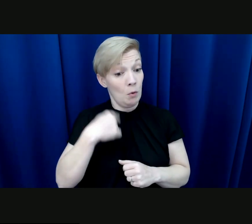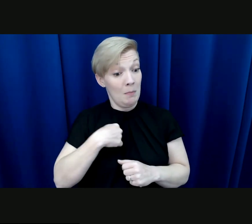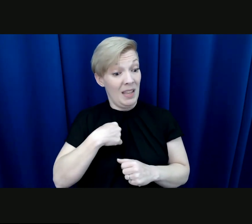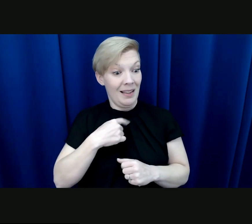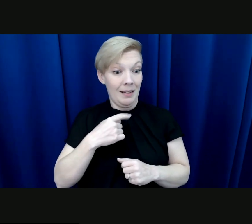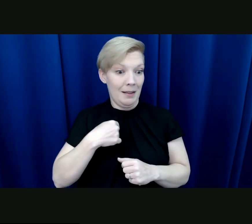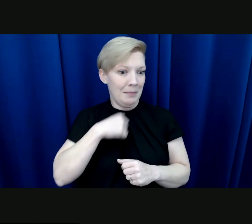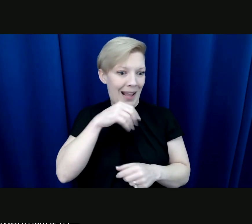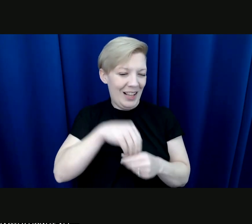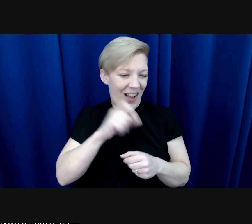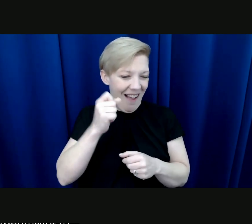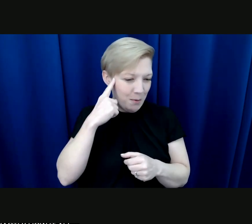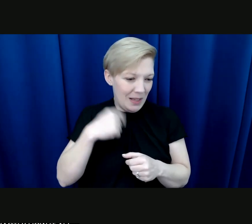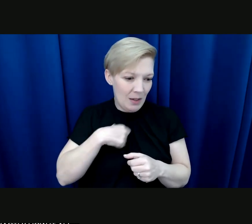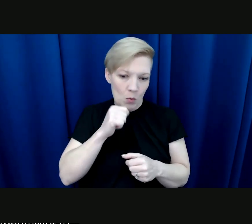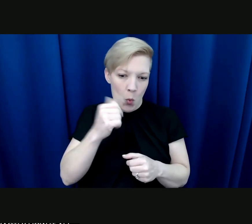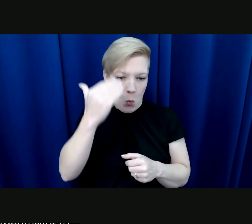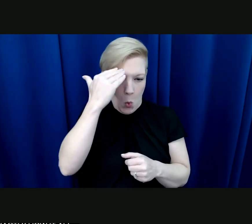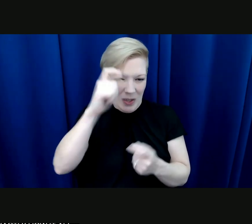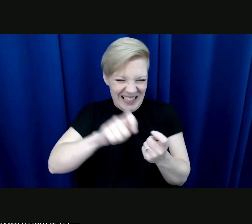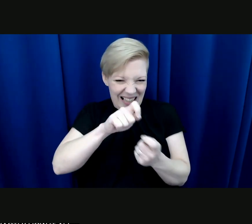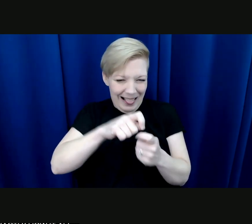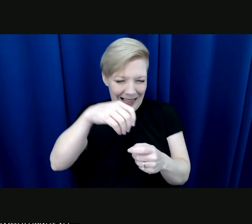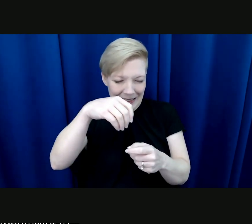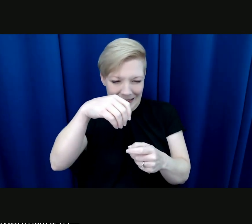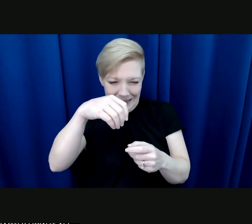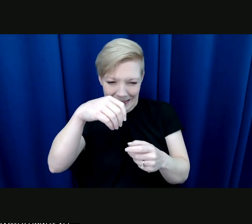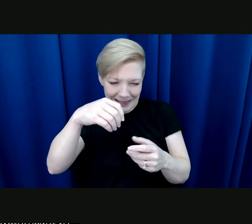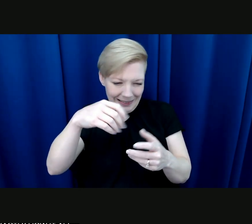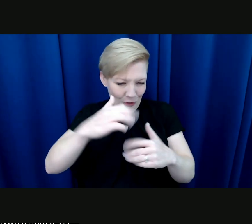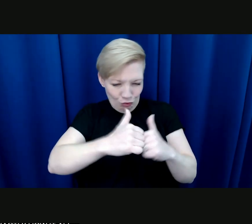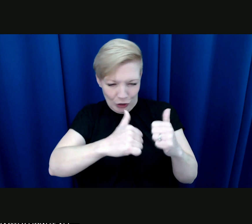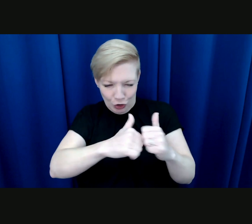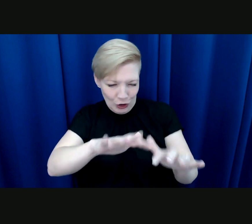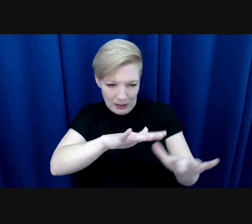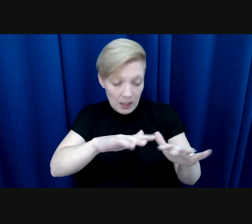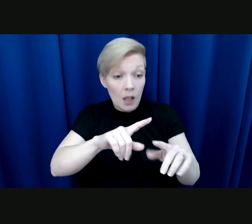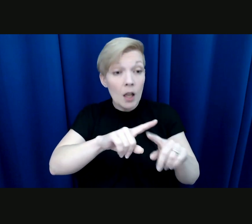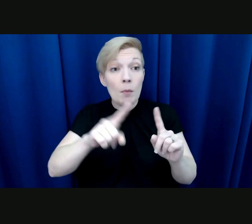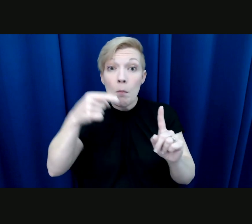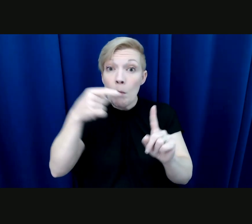So I think whatever the federal government